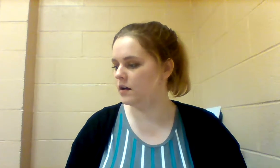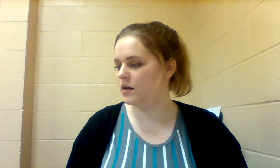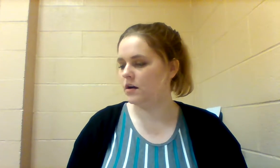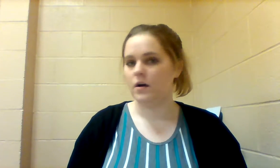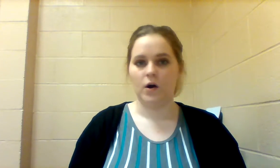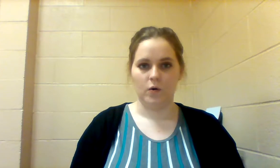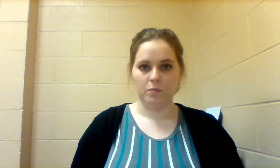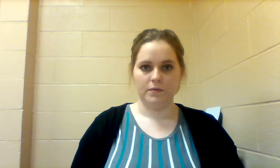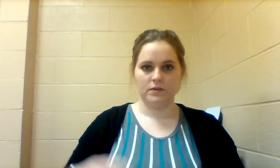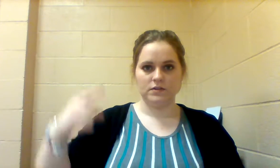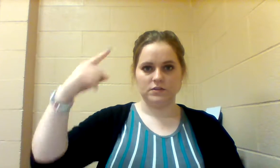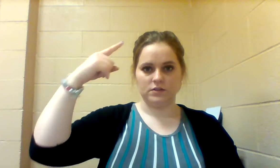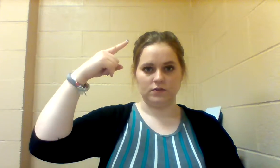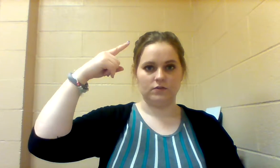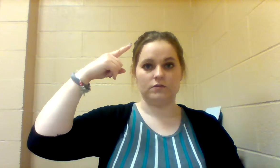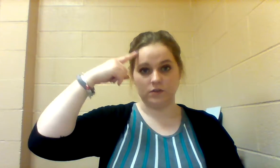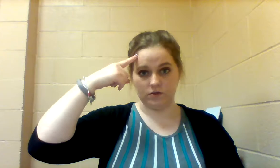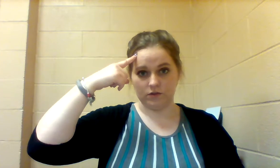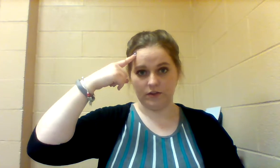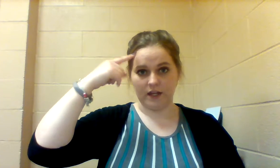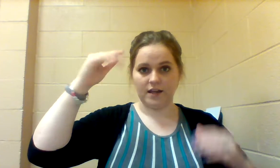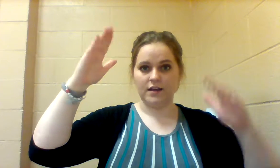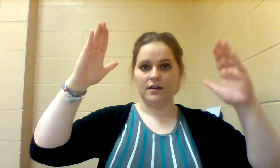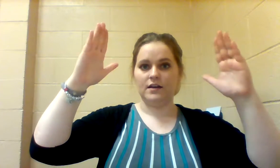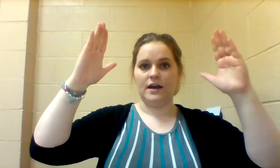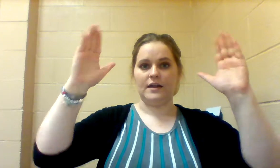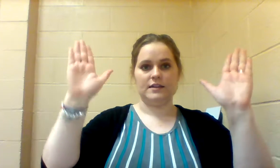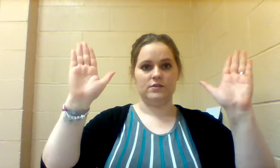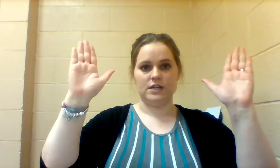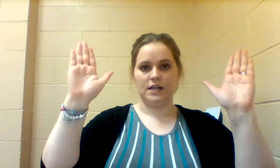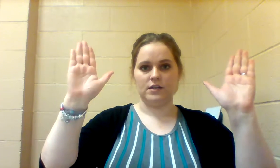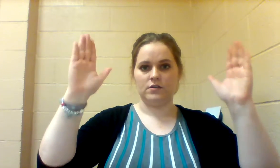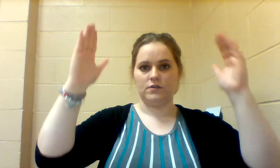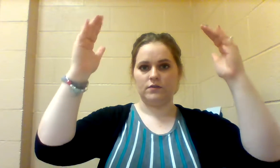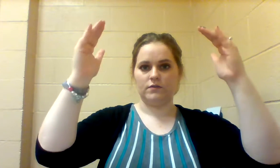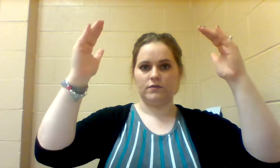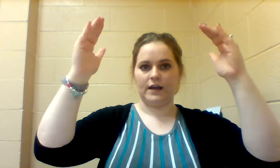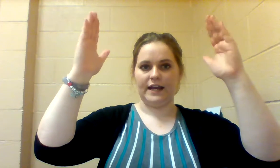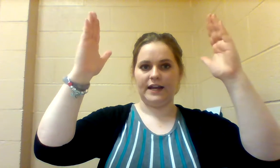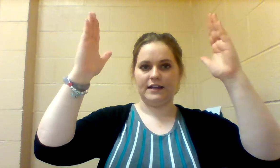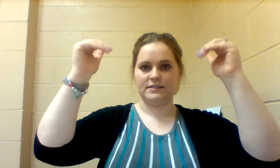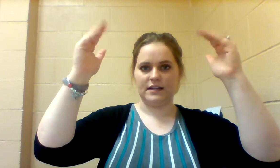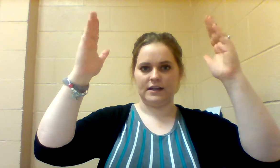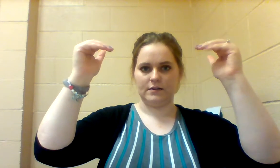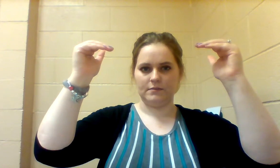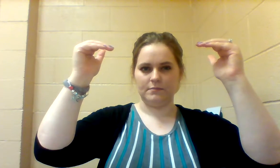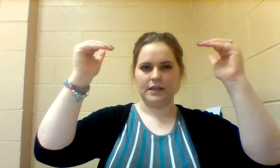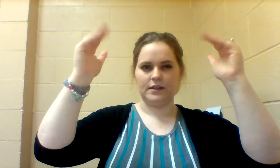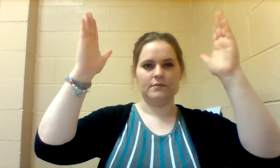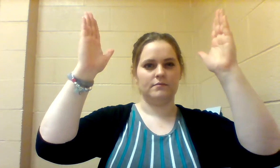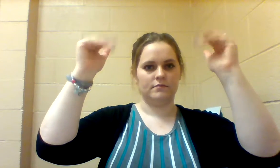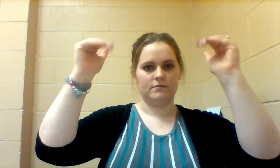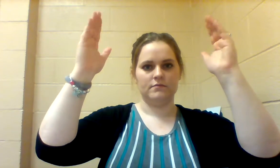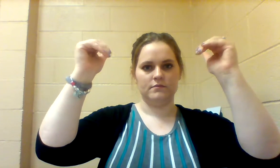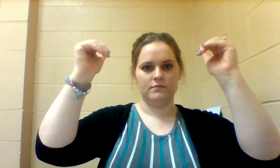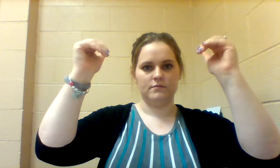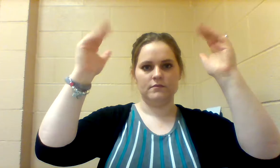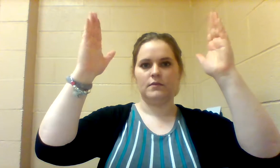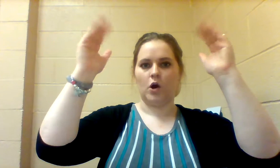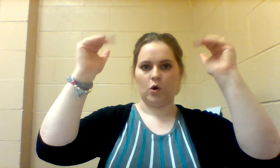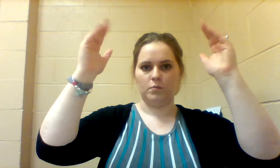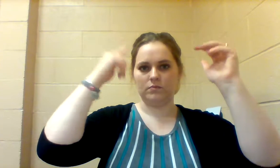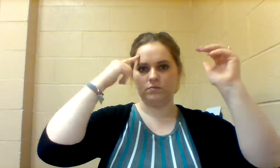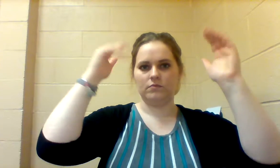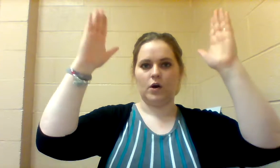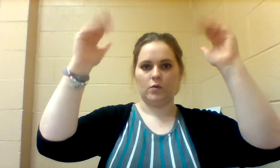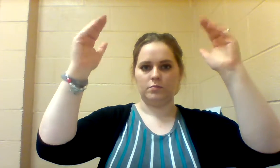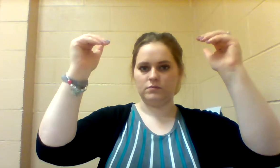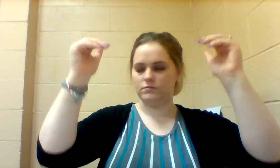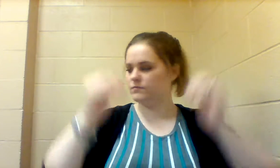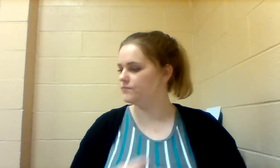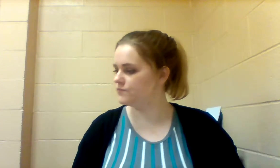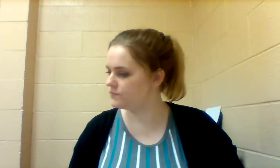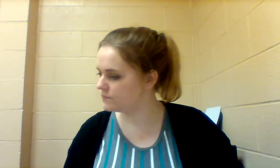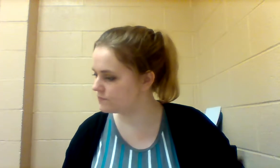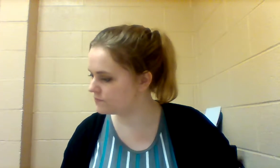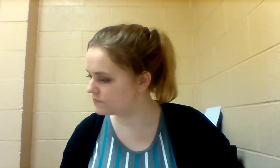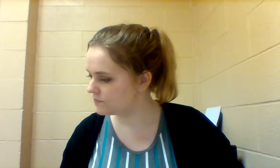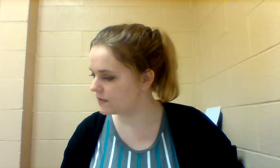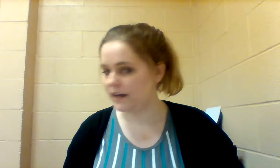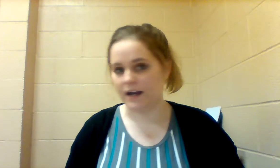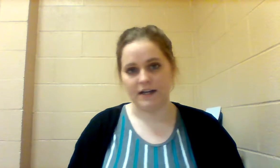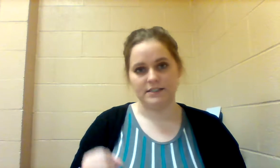HOPE so you do THINK and then you take your flat hands and bend them HOPE HOPE